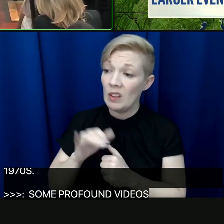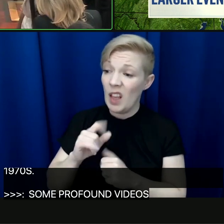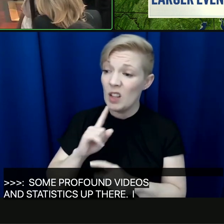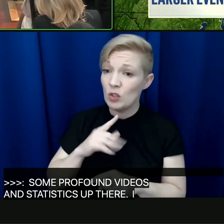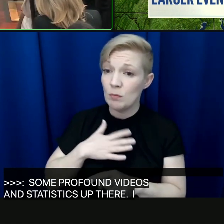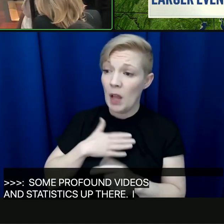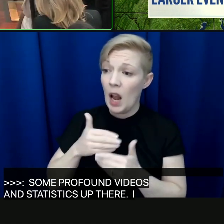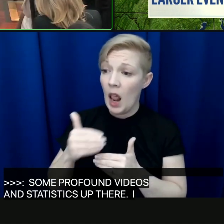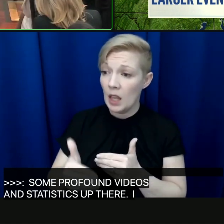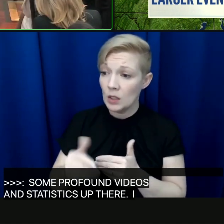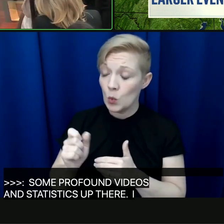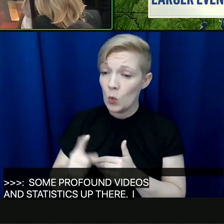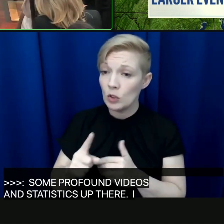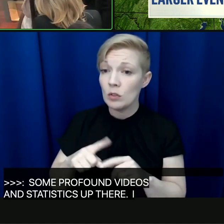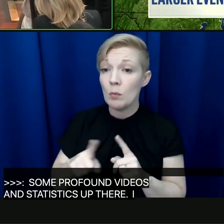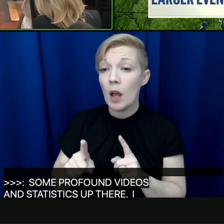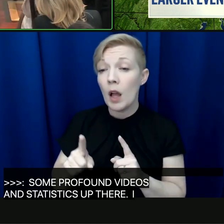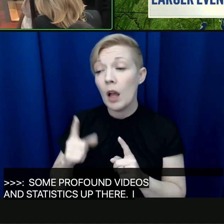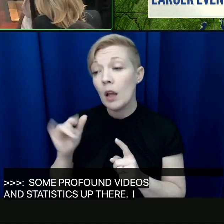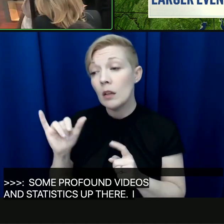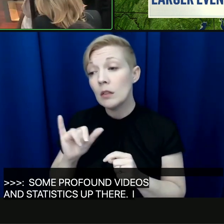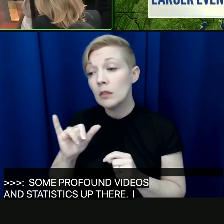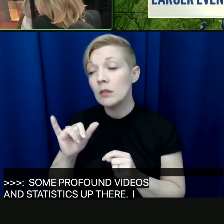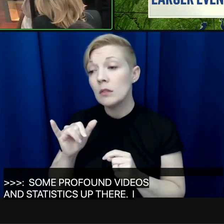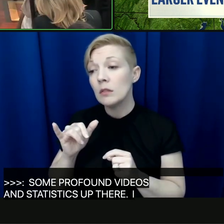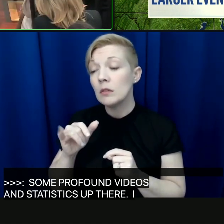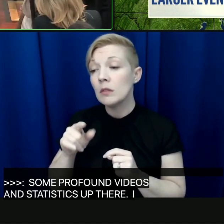But also looking forward to how you answer this question